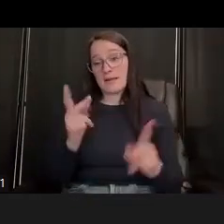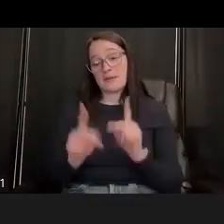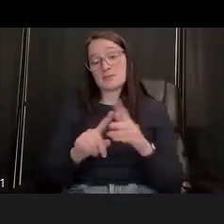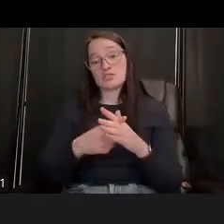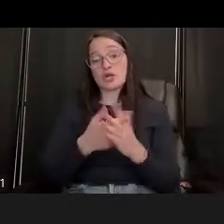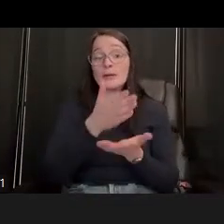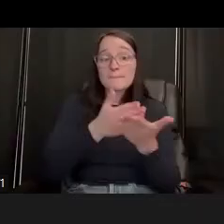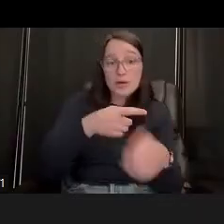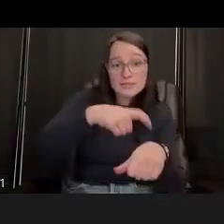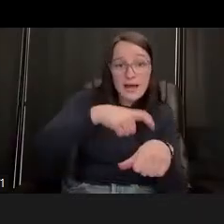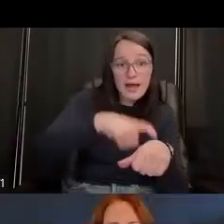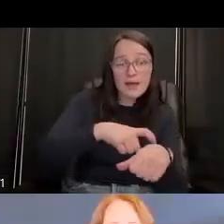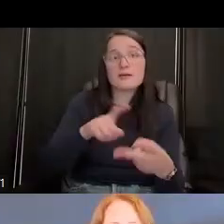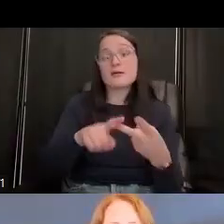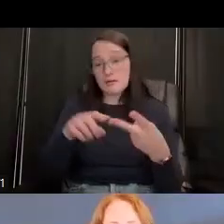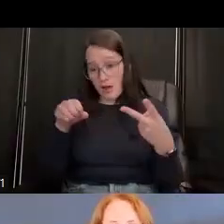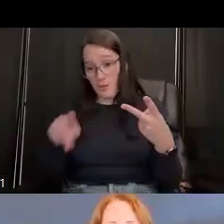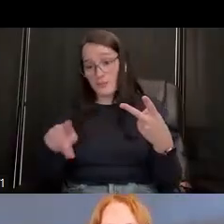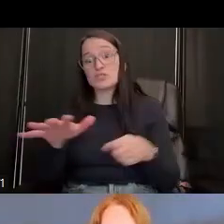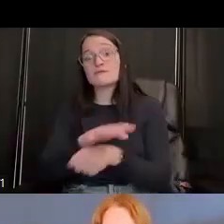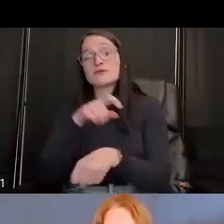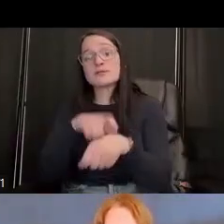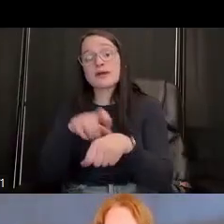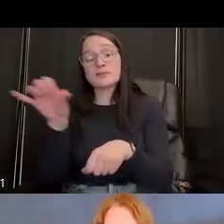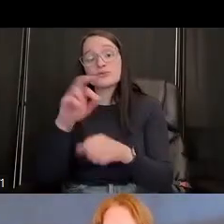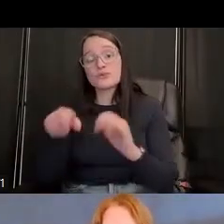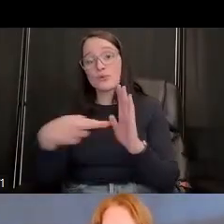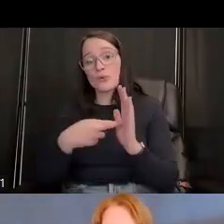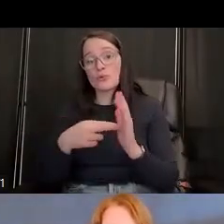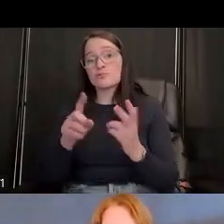opportunities for full-time roles. And we do have some examples of individuals who have moved from